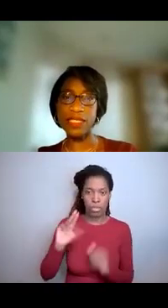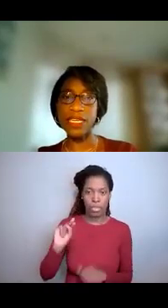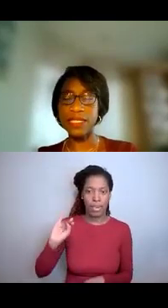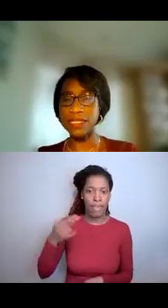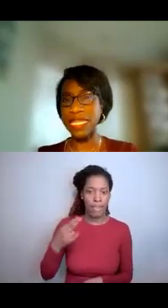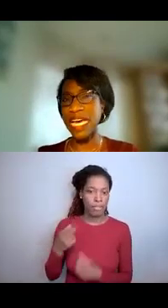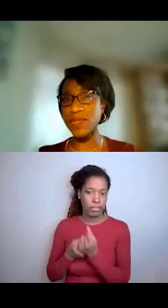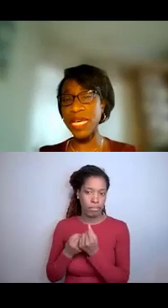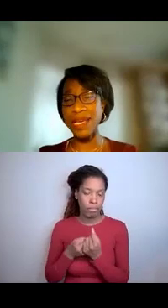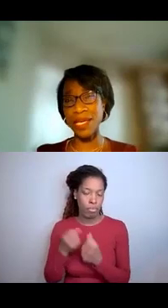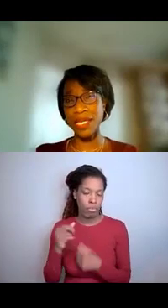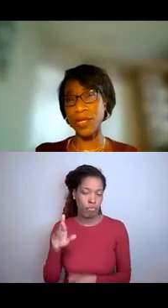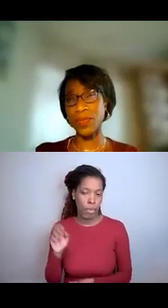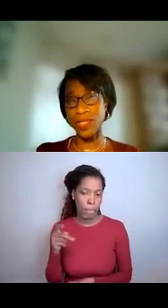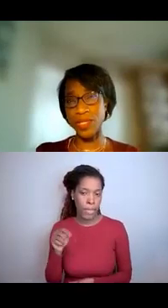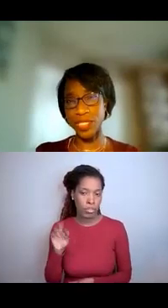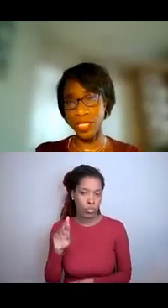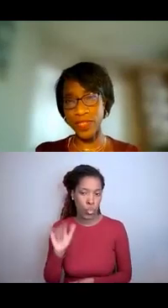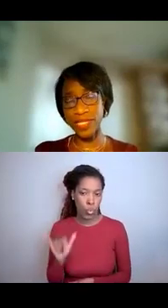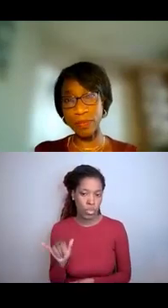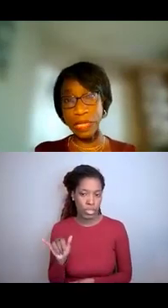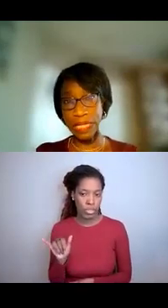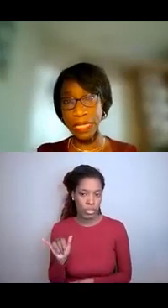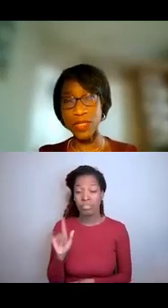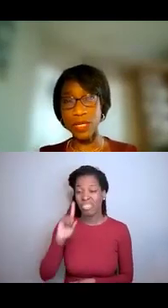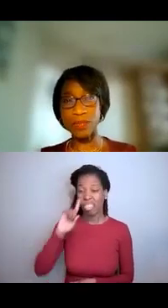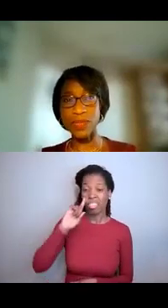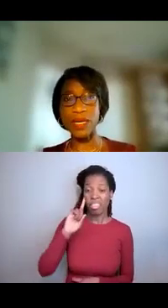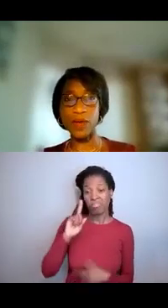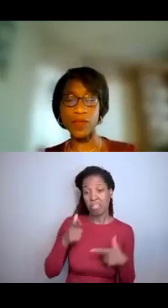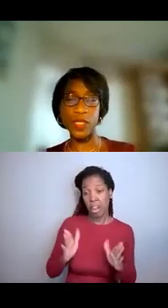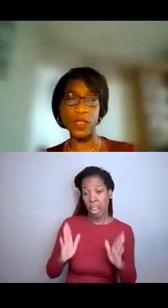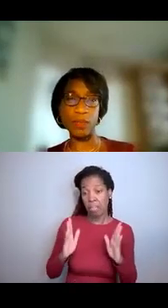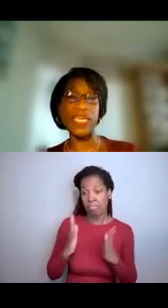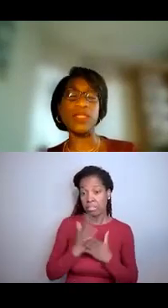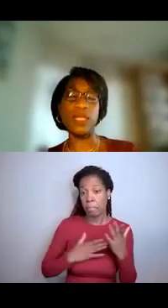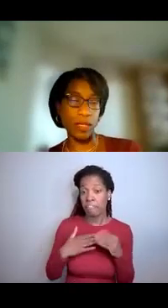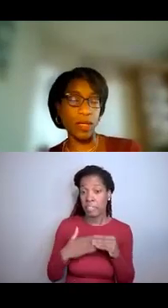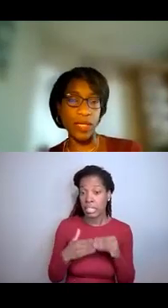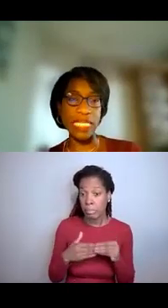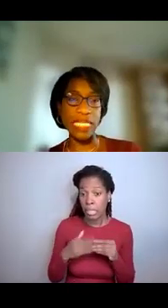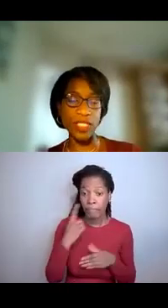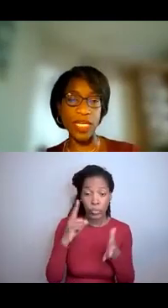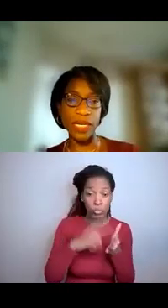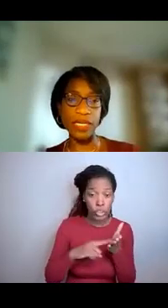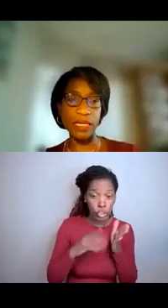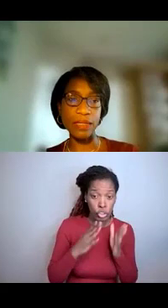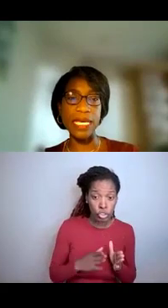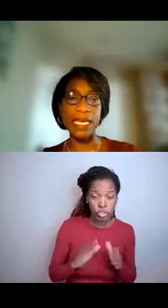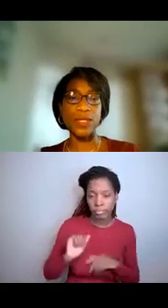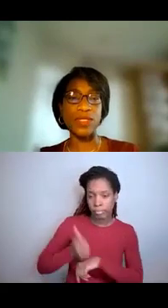And I think this allows researchers flexibility in terms of based on their data sharing needs.